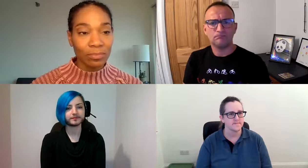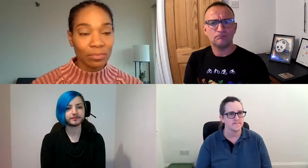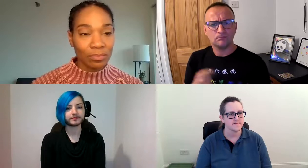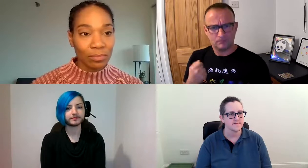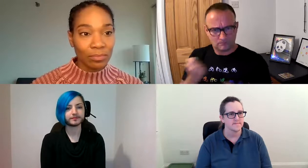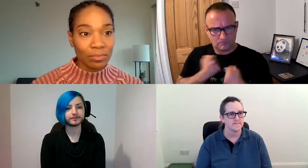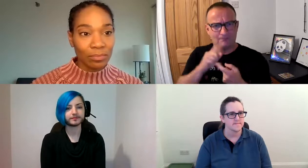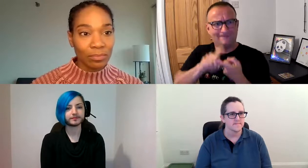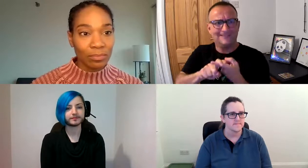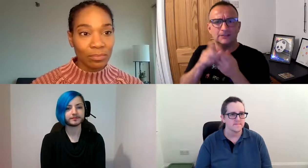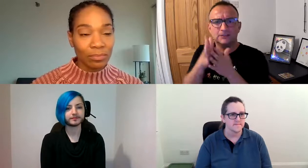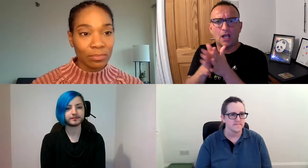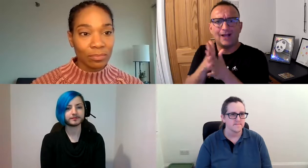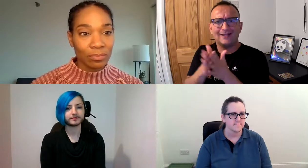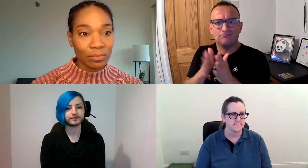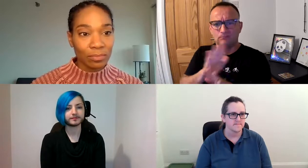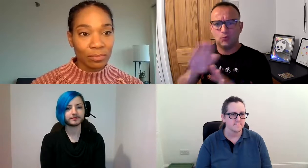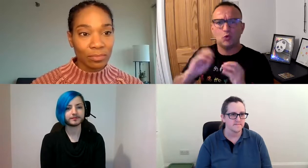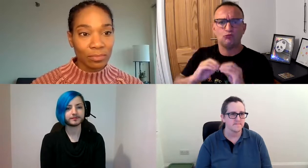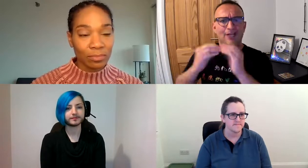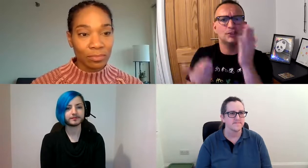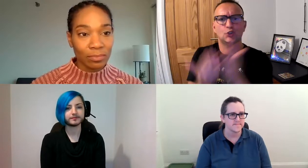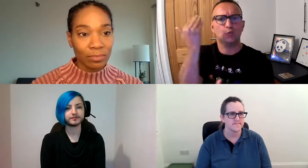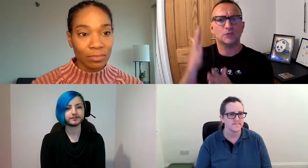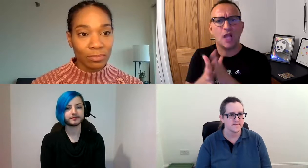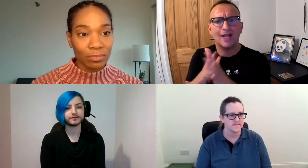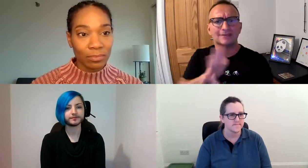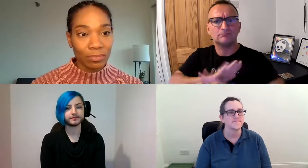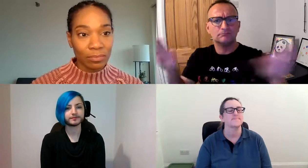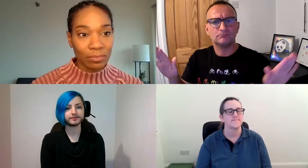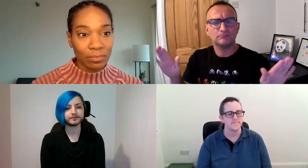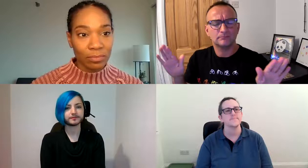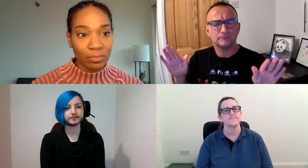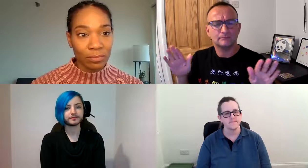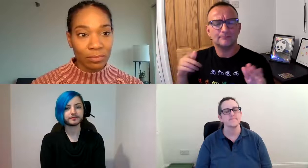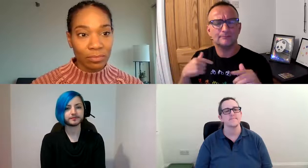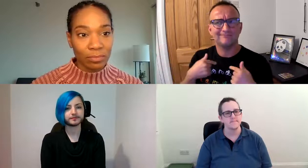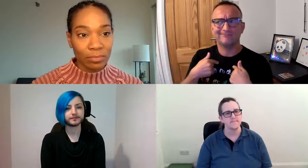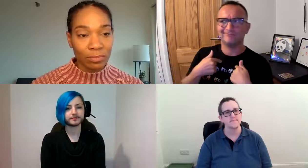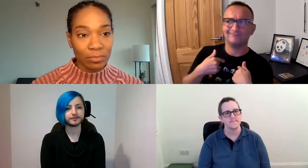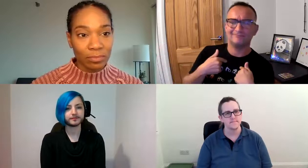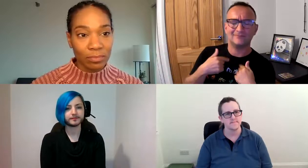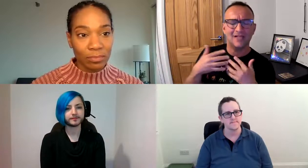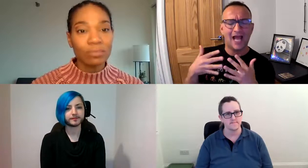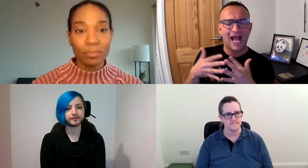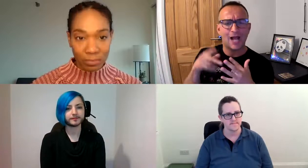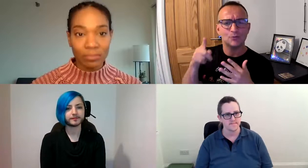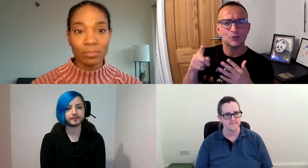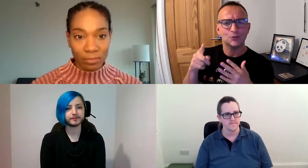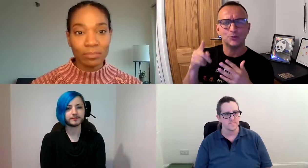respect individual choice, people that maybe want to use signs which have been in existence for a long time,